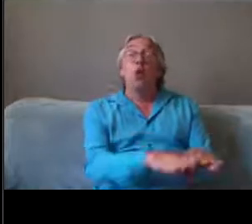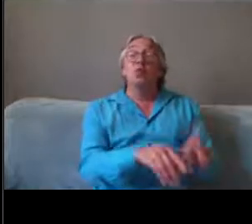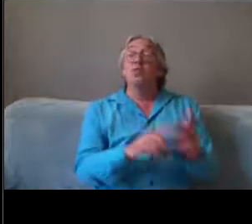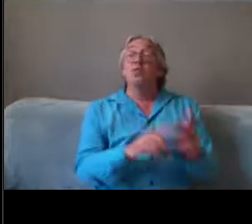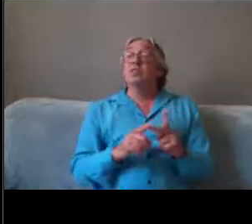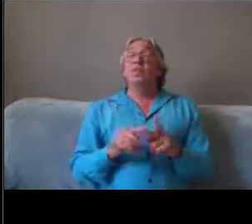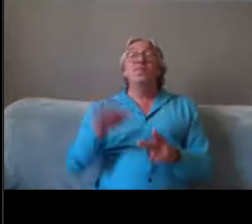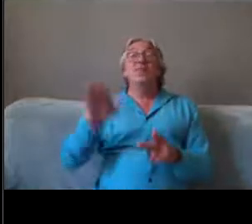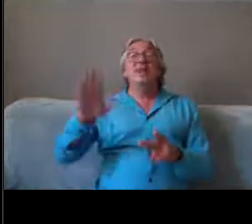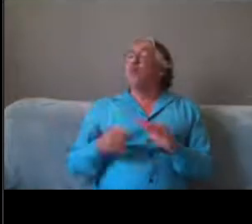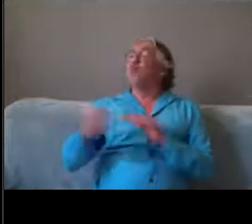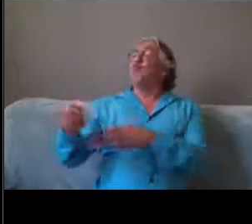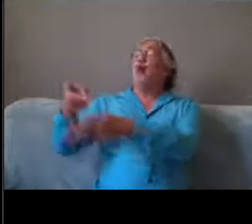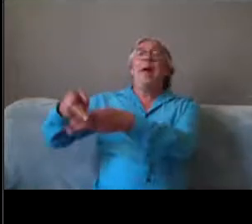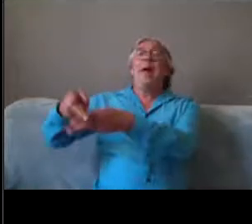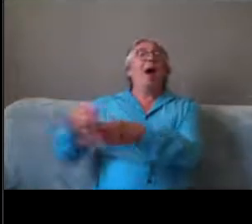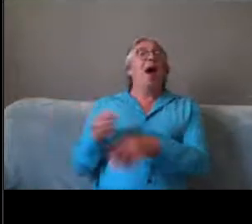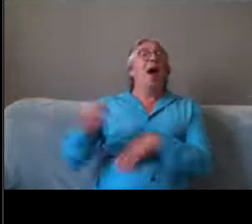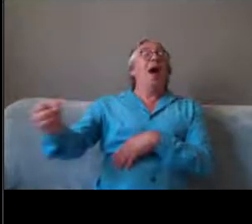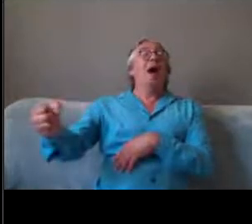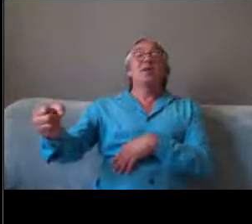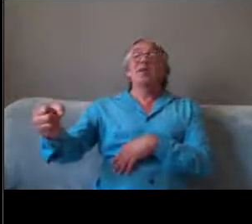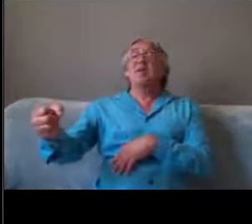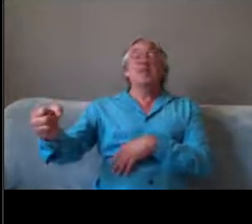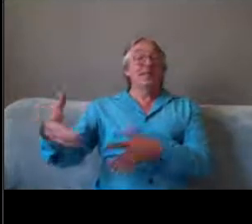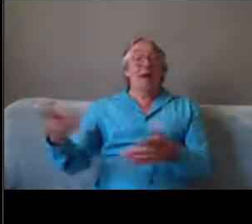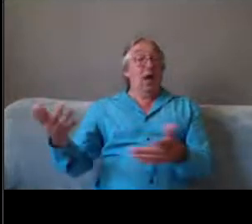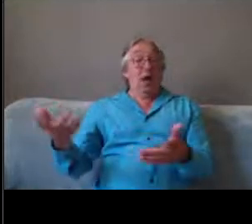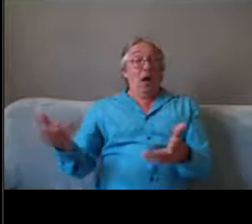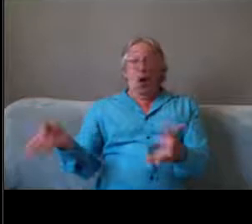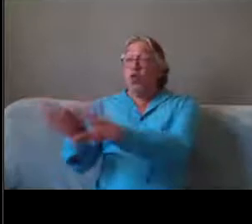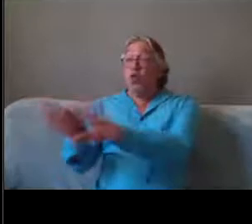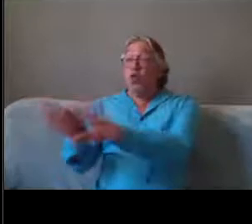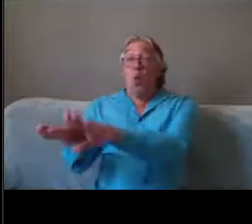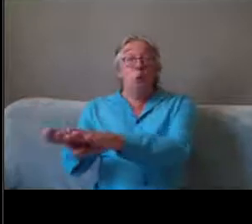which makes it even more difficult to access the programme.